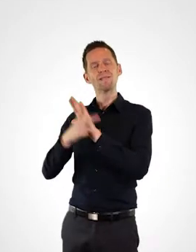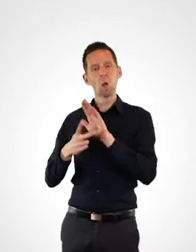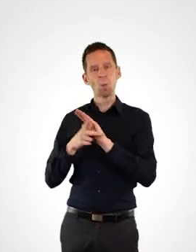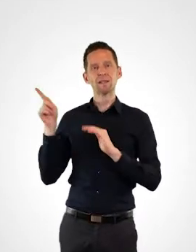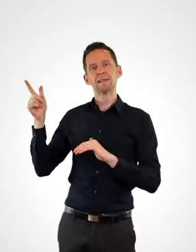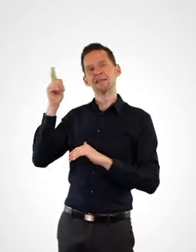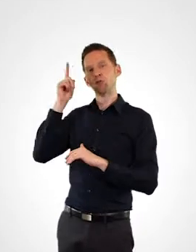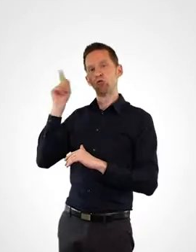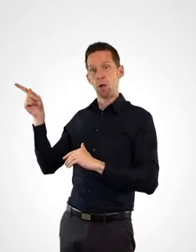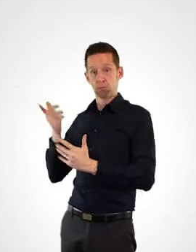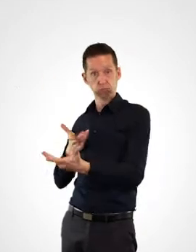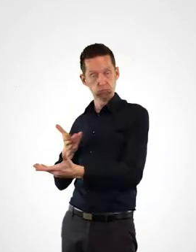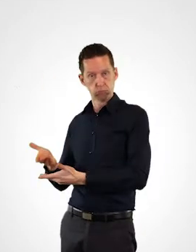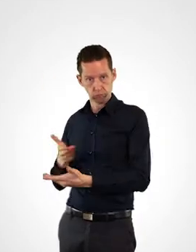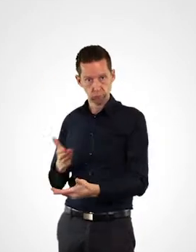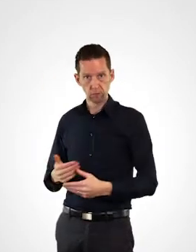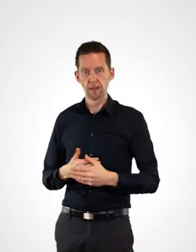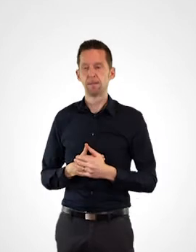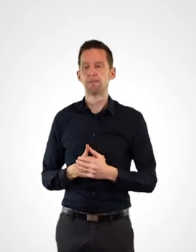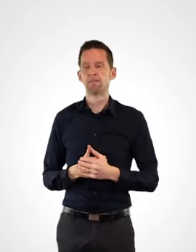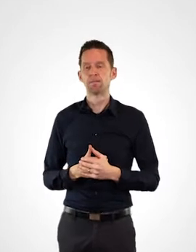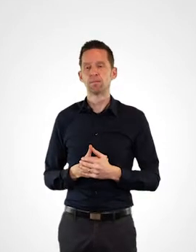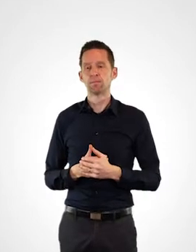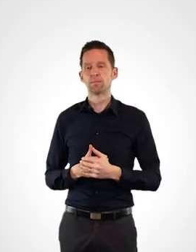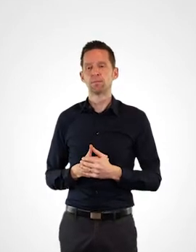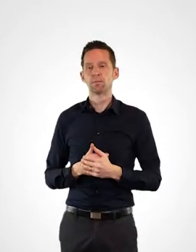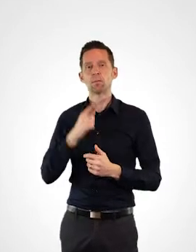of our teacher engaged in conversation.